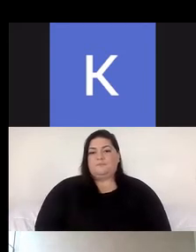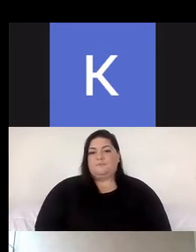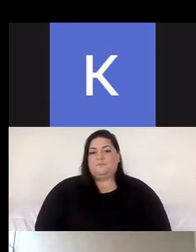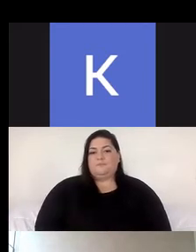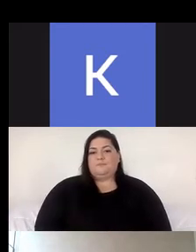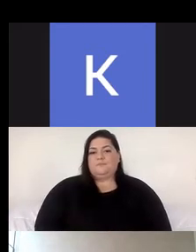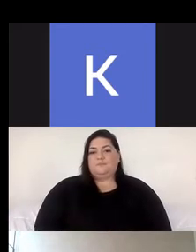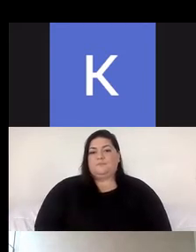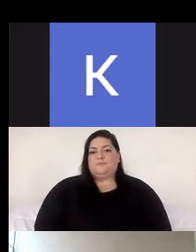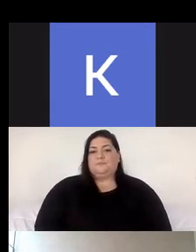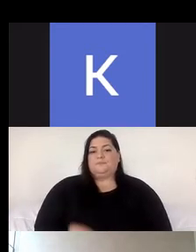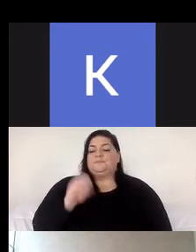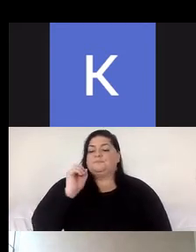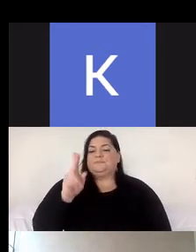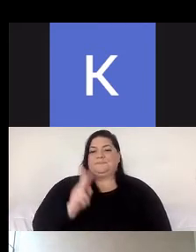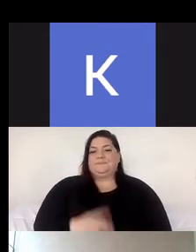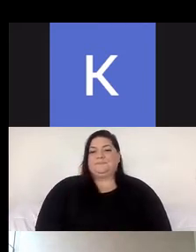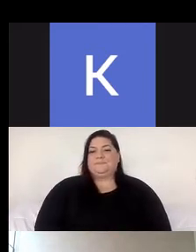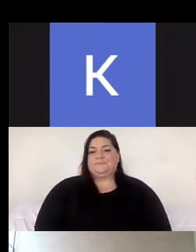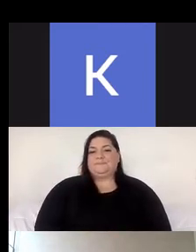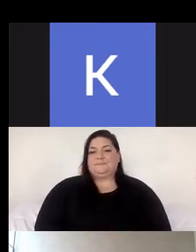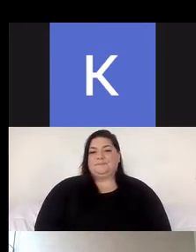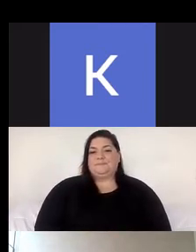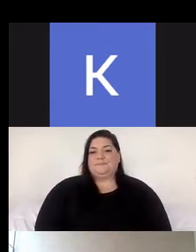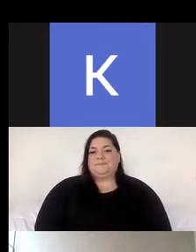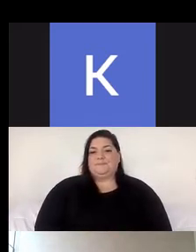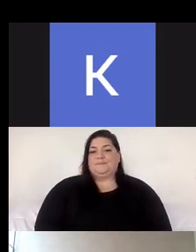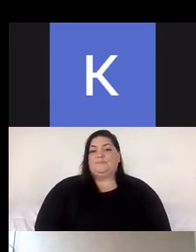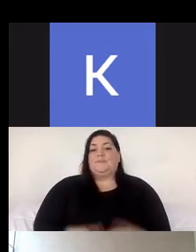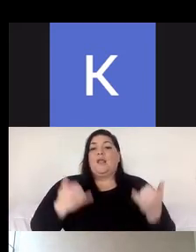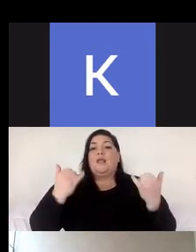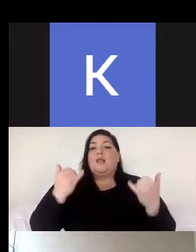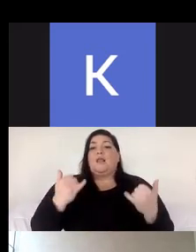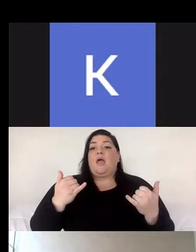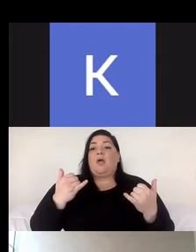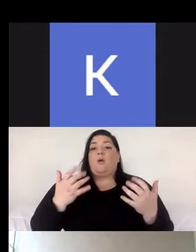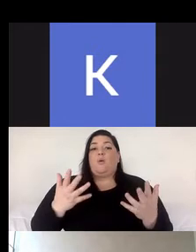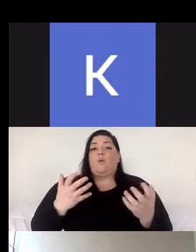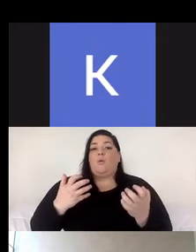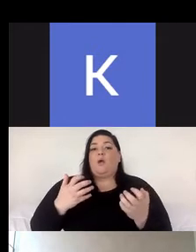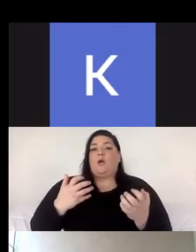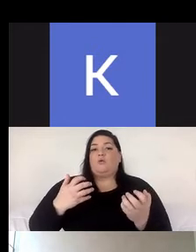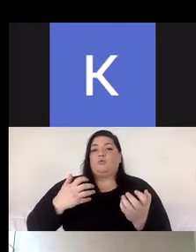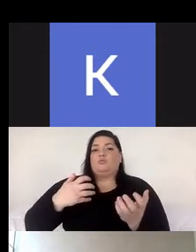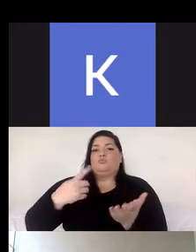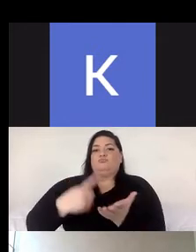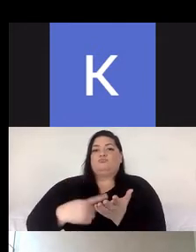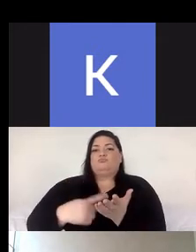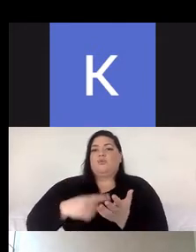Anyway, so we want to now go over a few times in which your narrative data might not